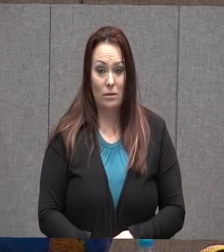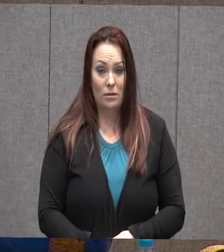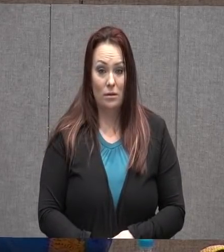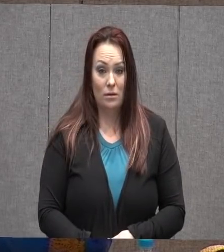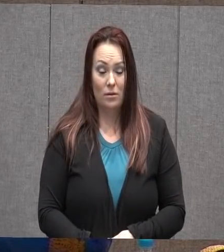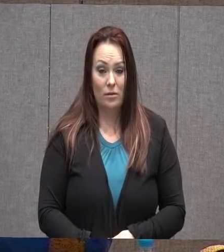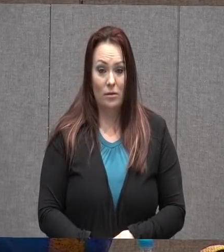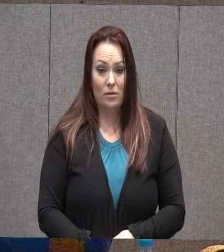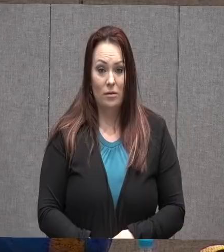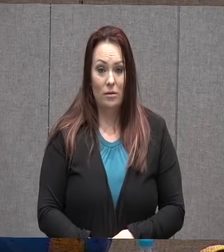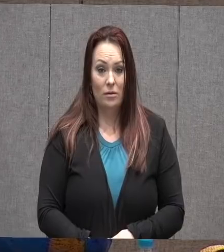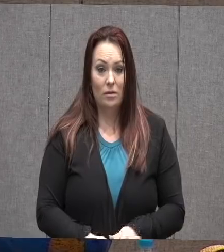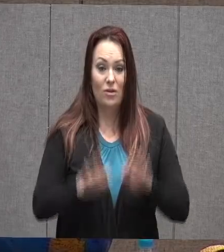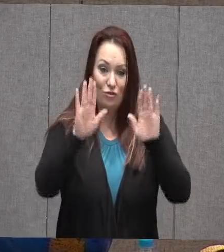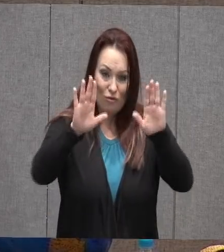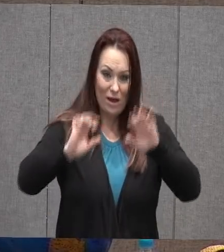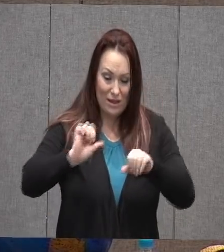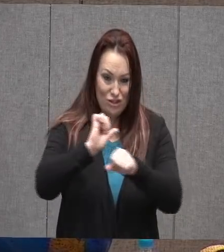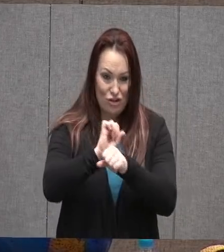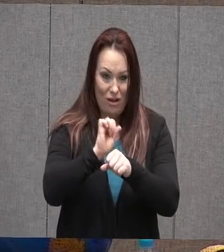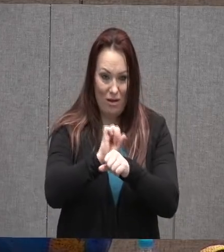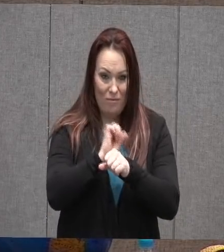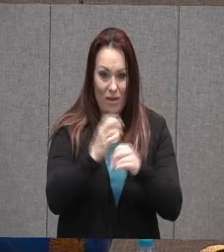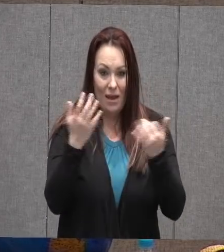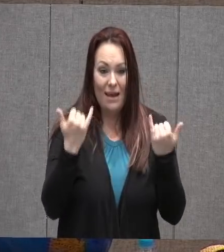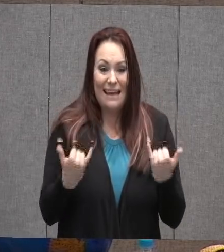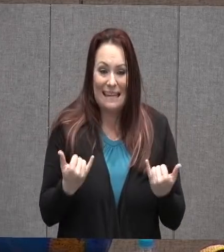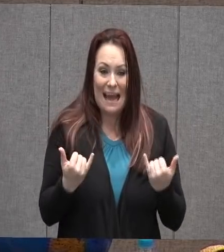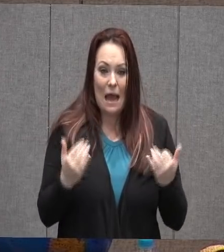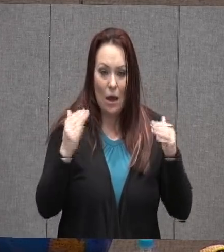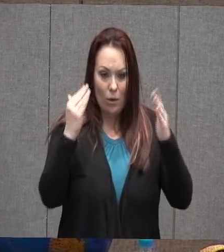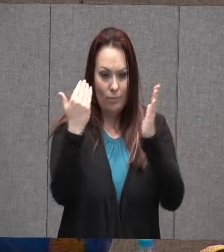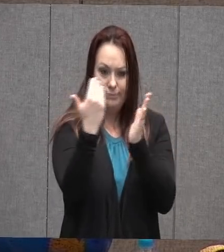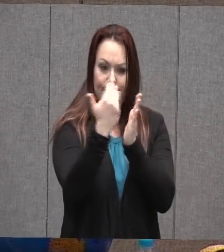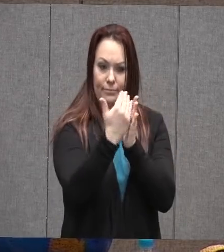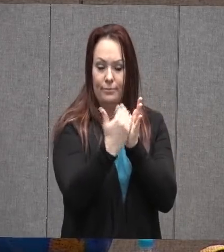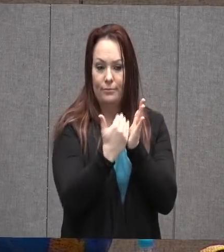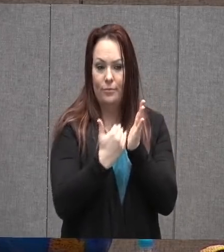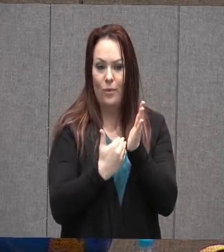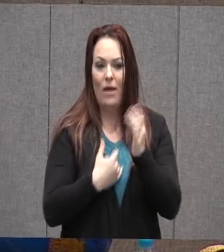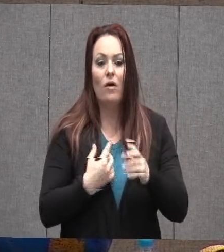Great job. Now here we've got what's called our glued sounds.